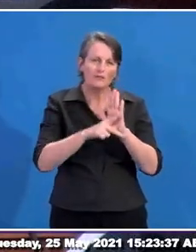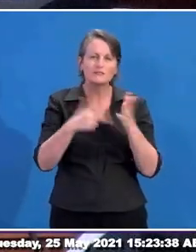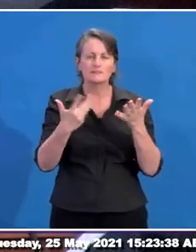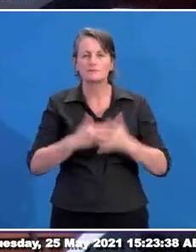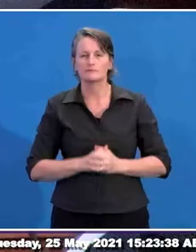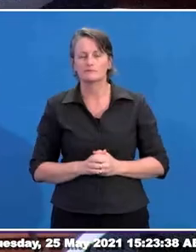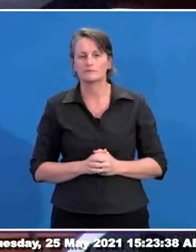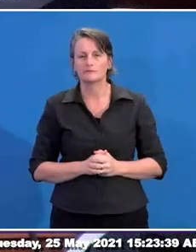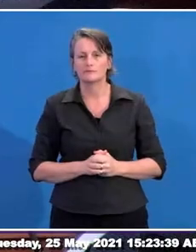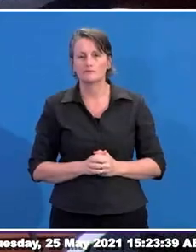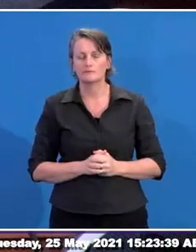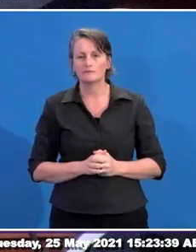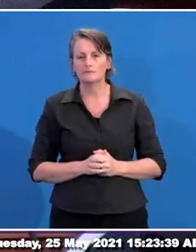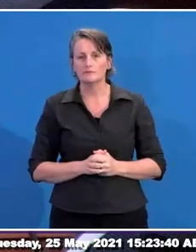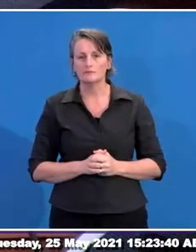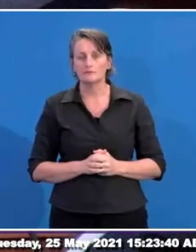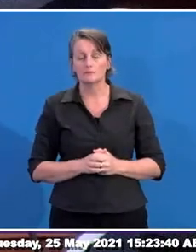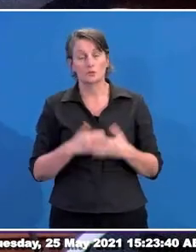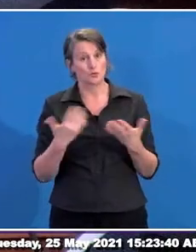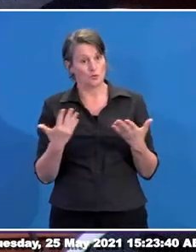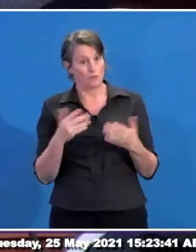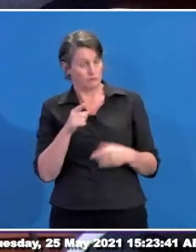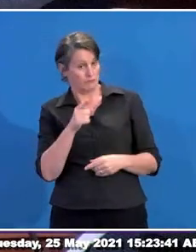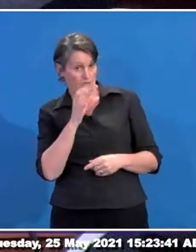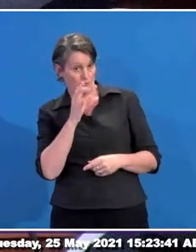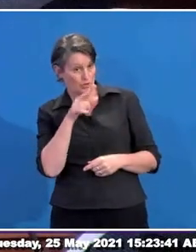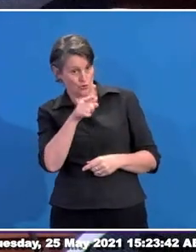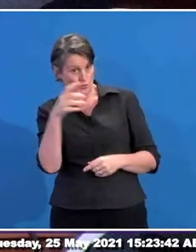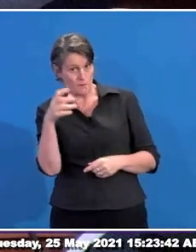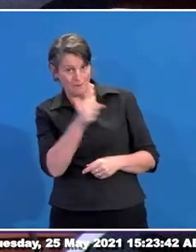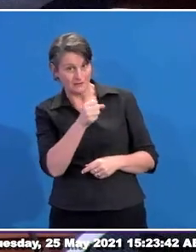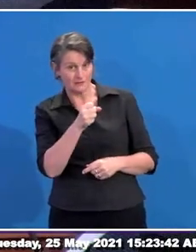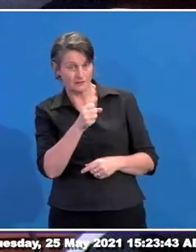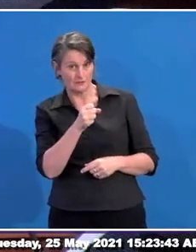In this case were you asked to make findings in relation to breaches of a